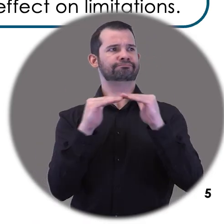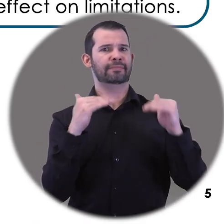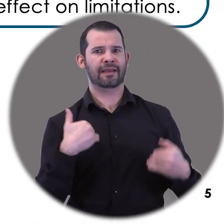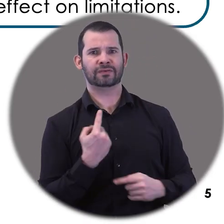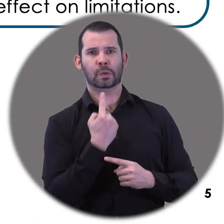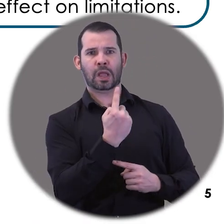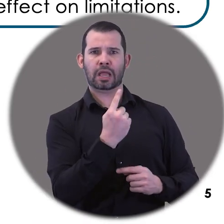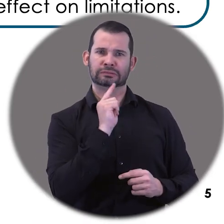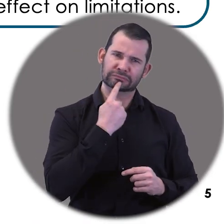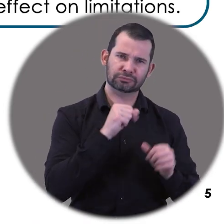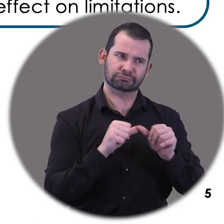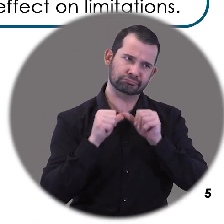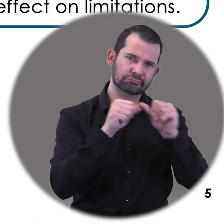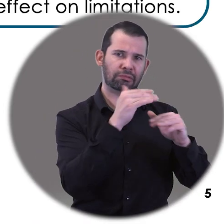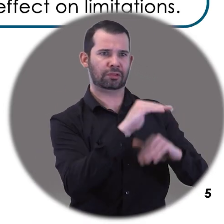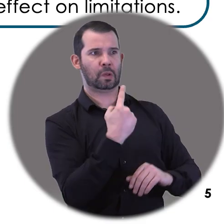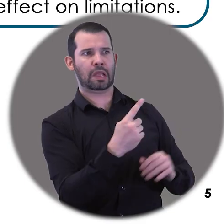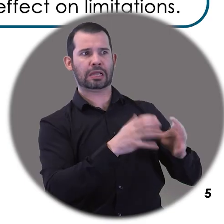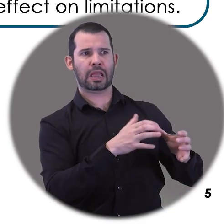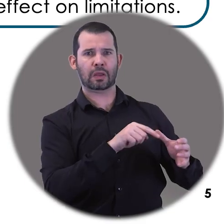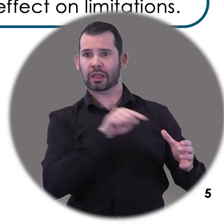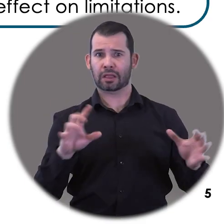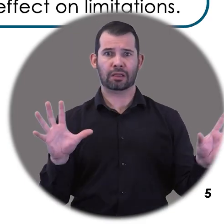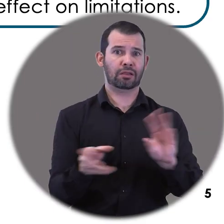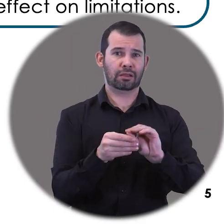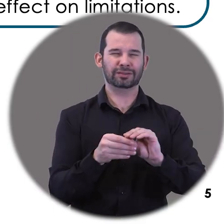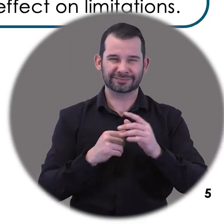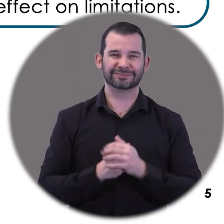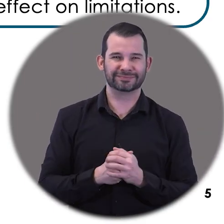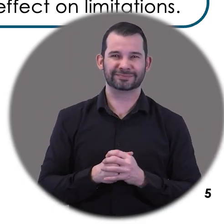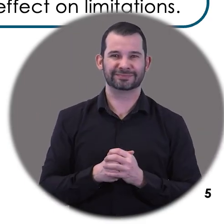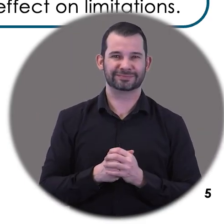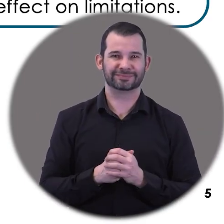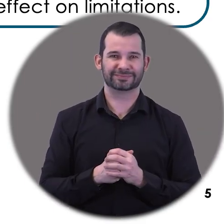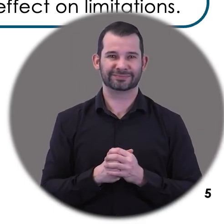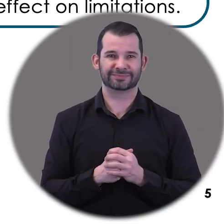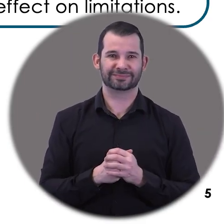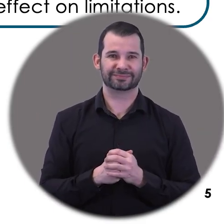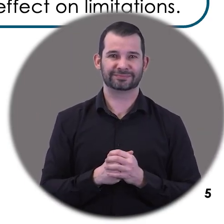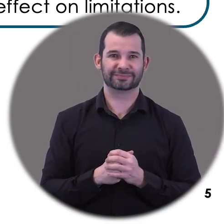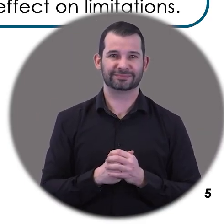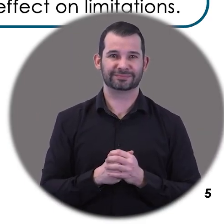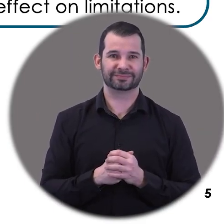as having a severe and prolonged restriction in one category.